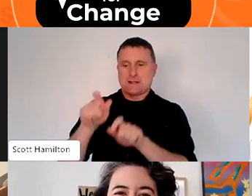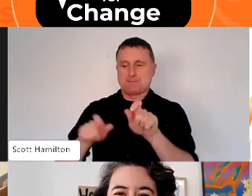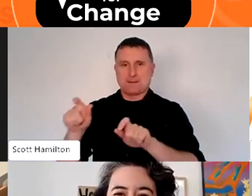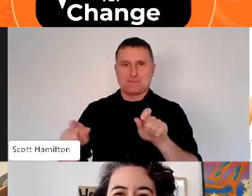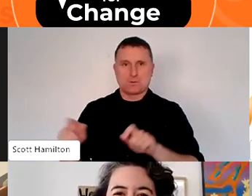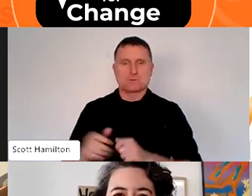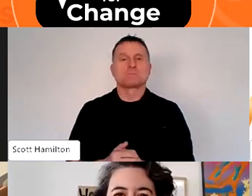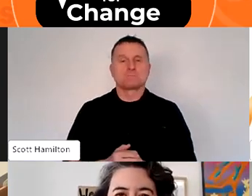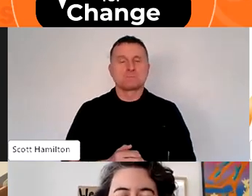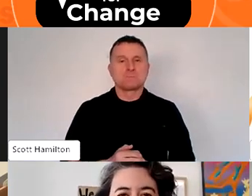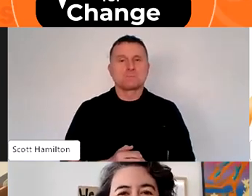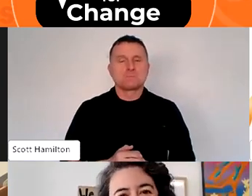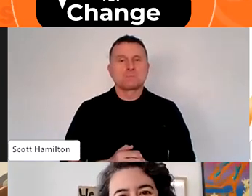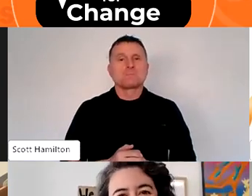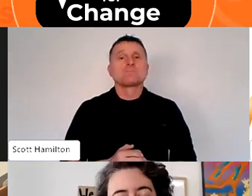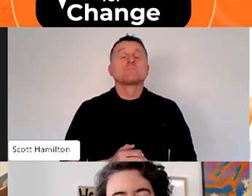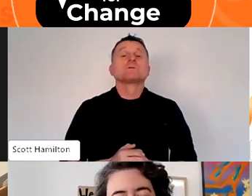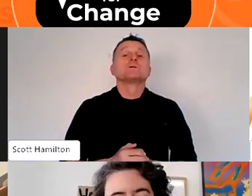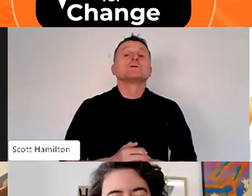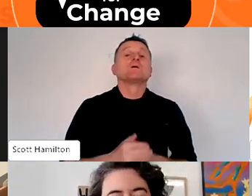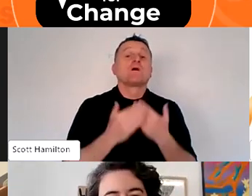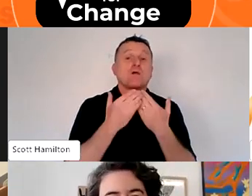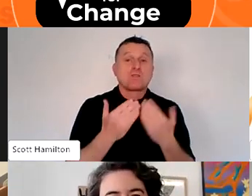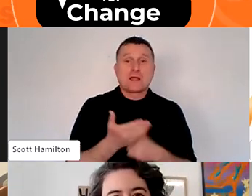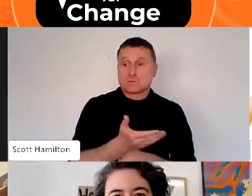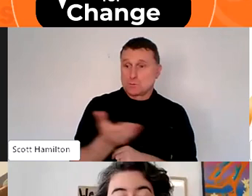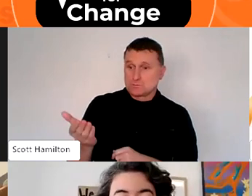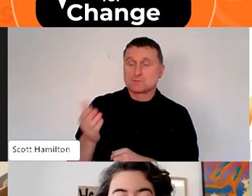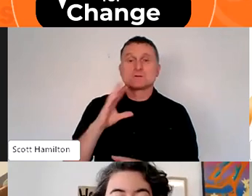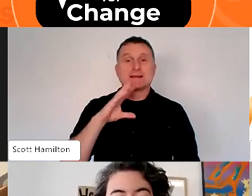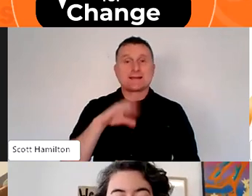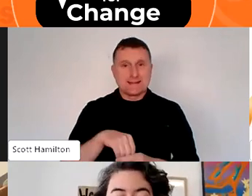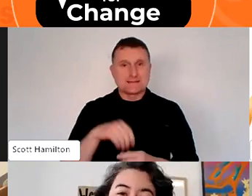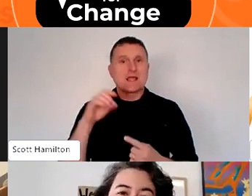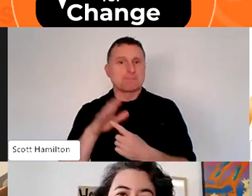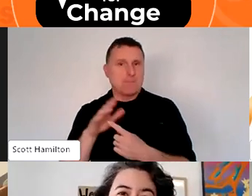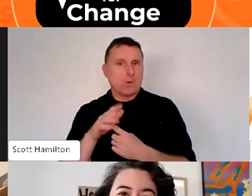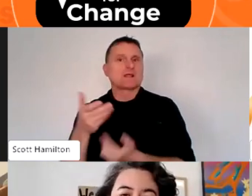of being part of this really important kōrero today. My overarching aspiration